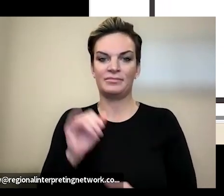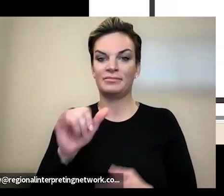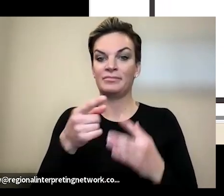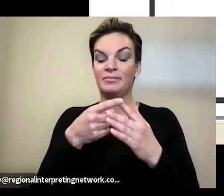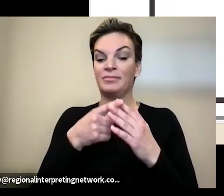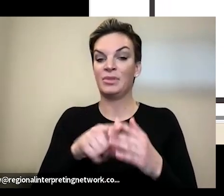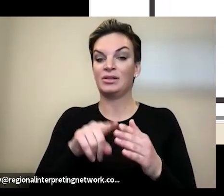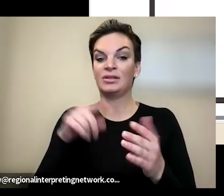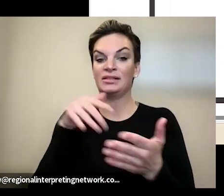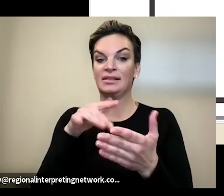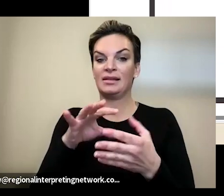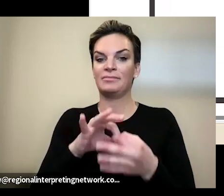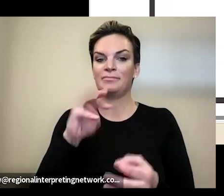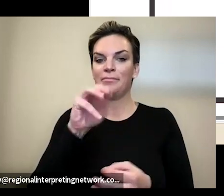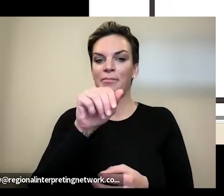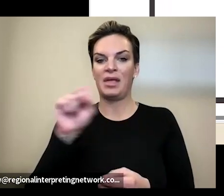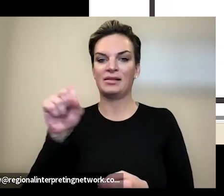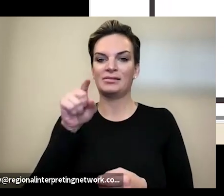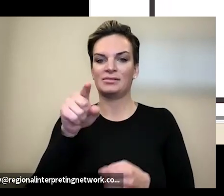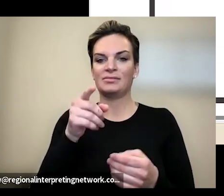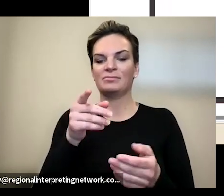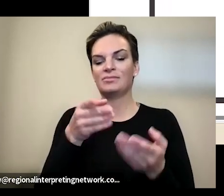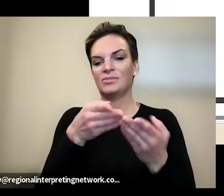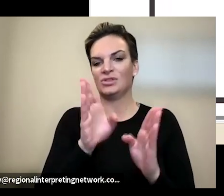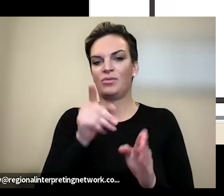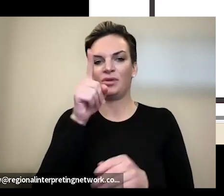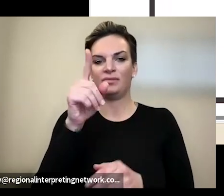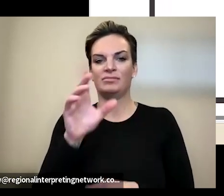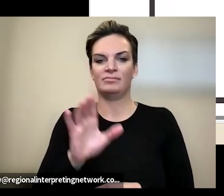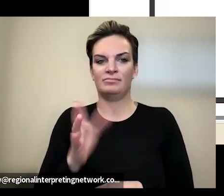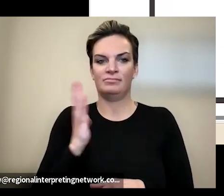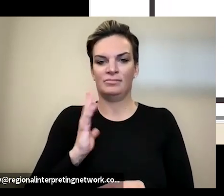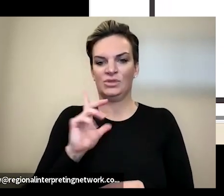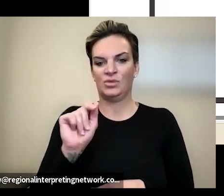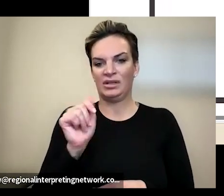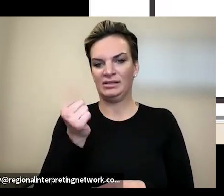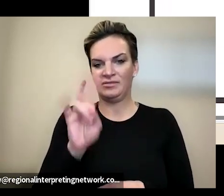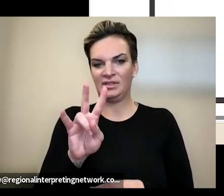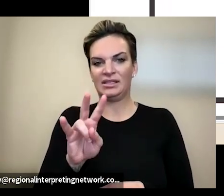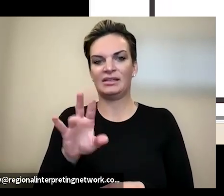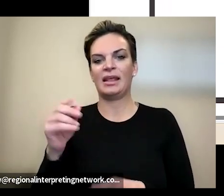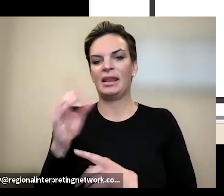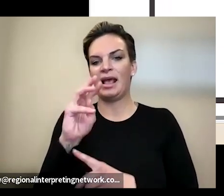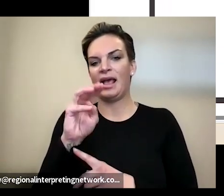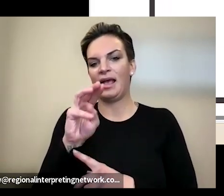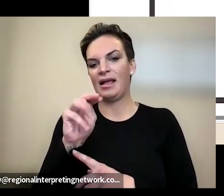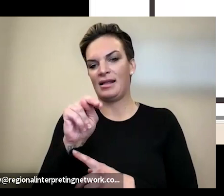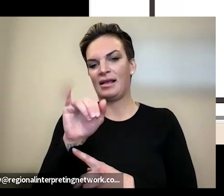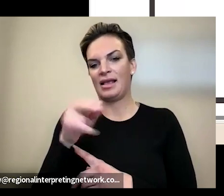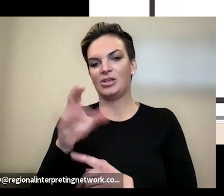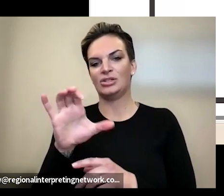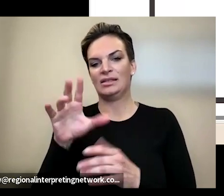Massachusetts General in 2017. NIH just did a study on it last year, was more of a case study, so